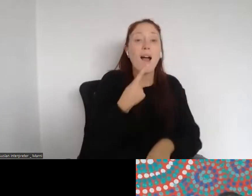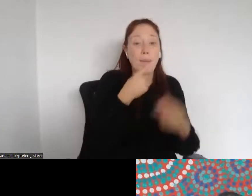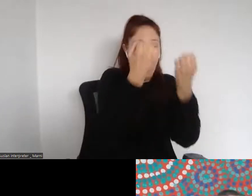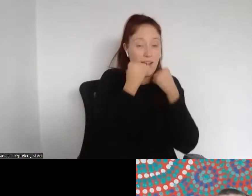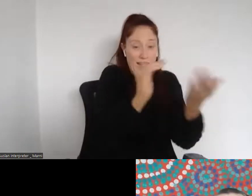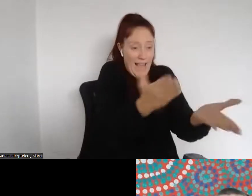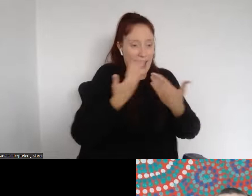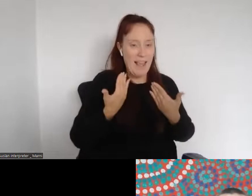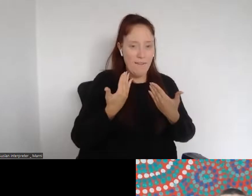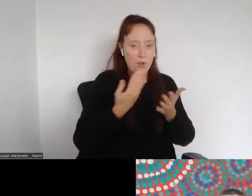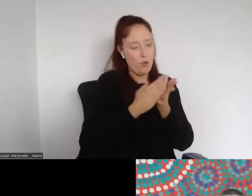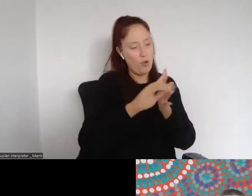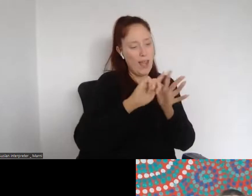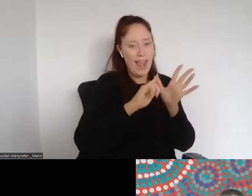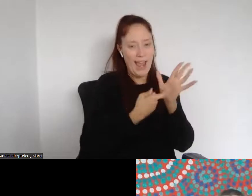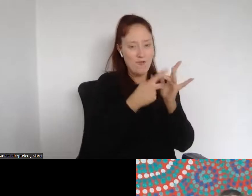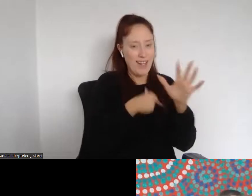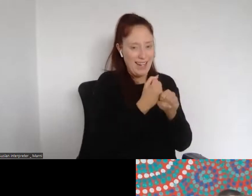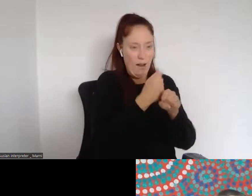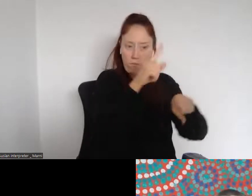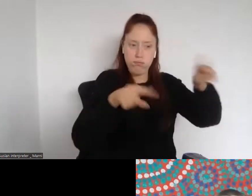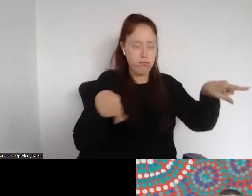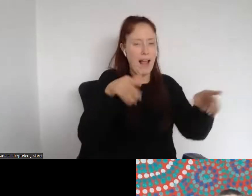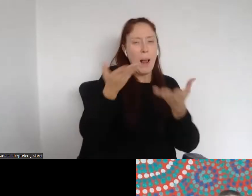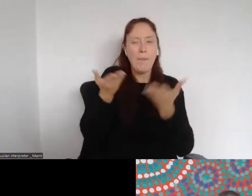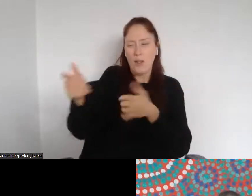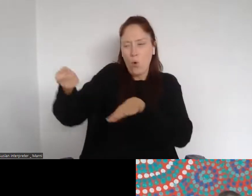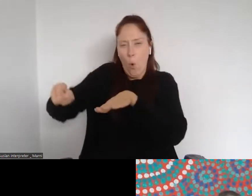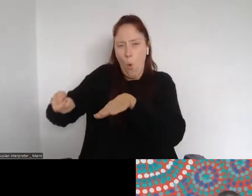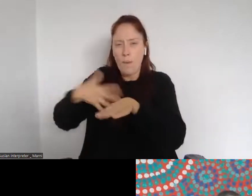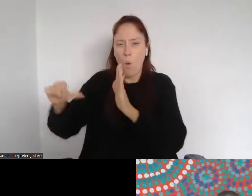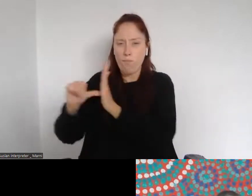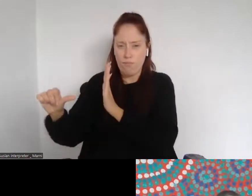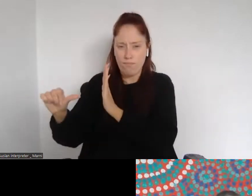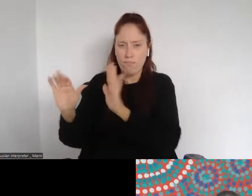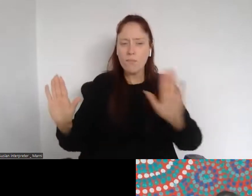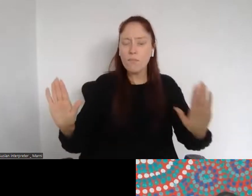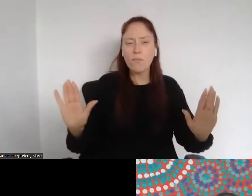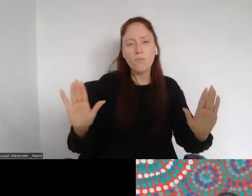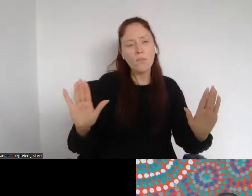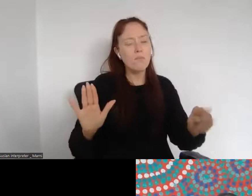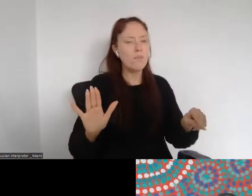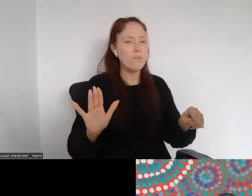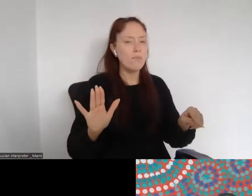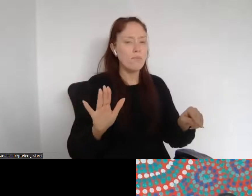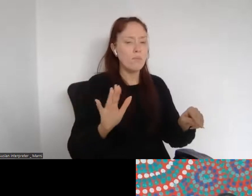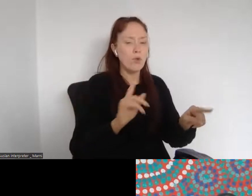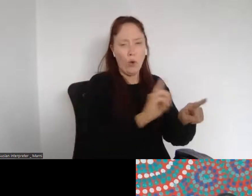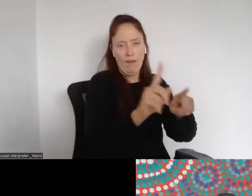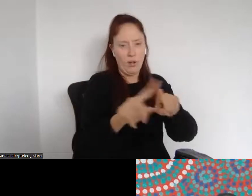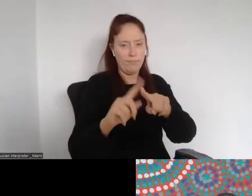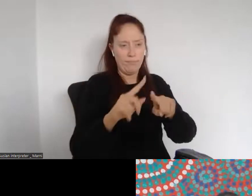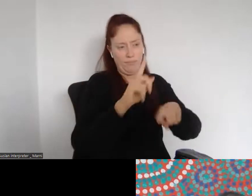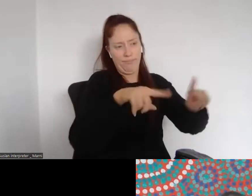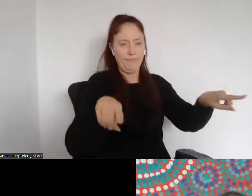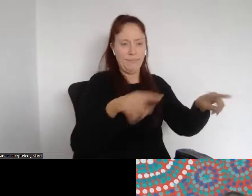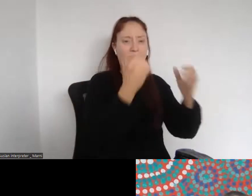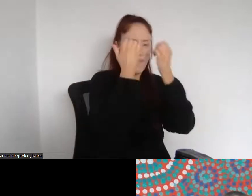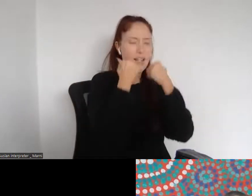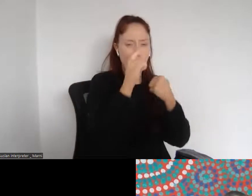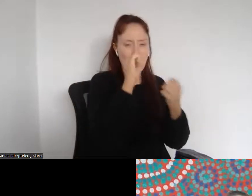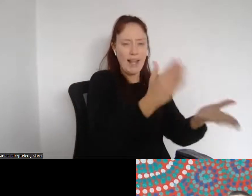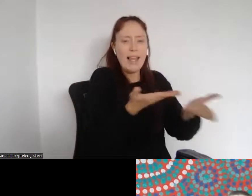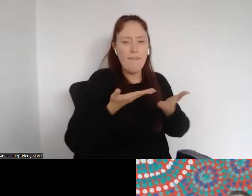for it to consider in making an application, or in making a decision. The opposite side of